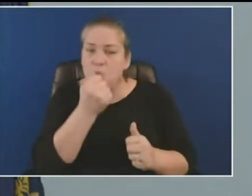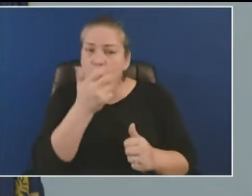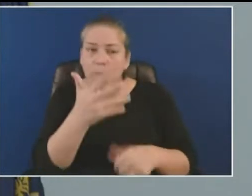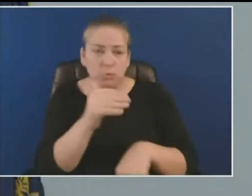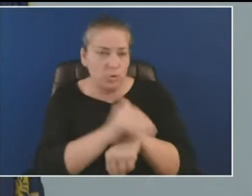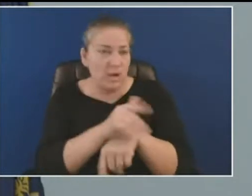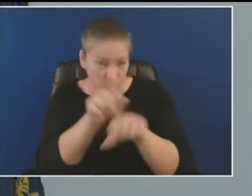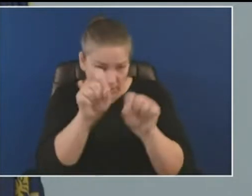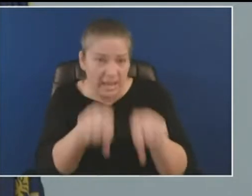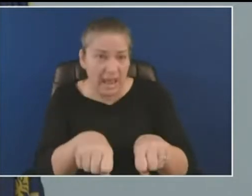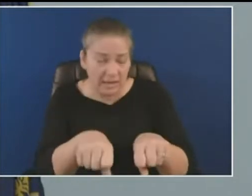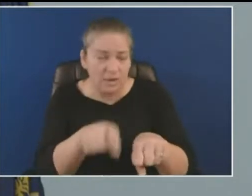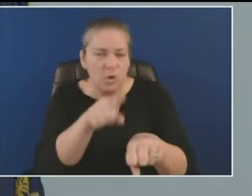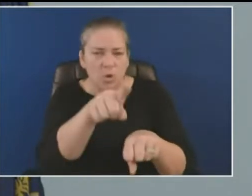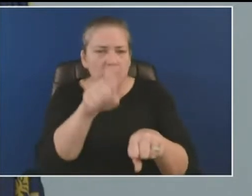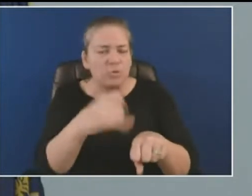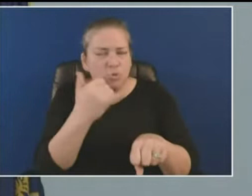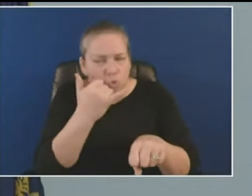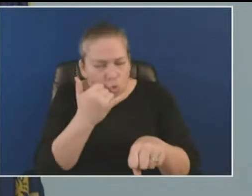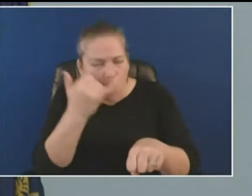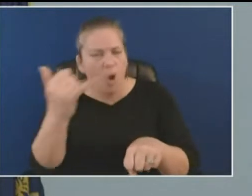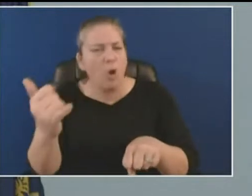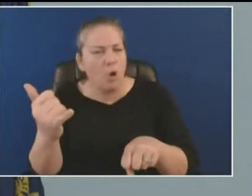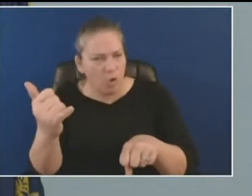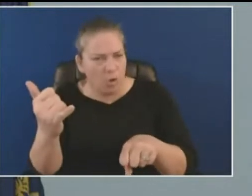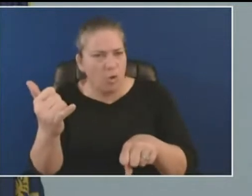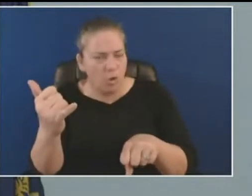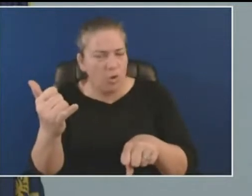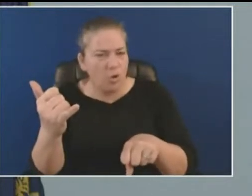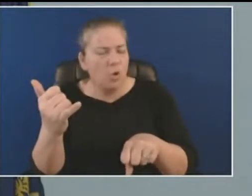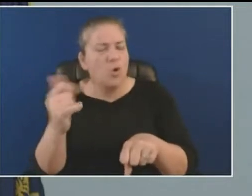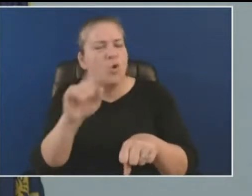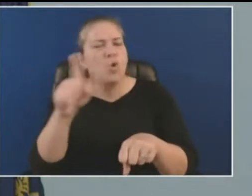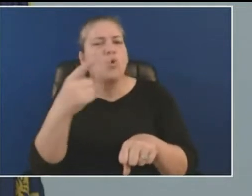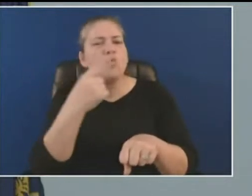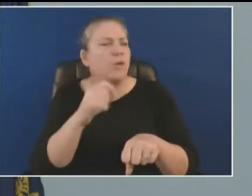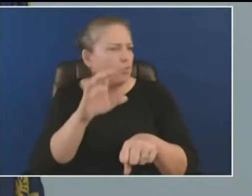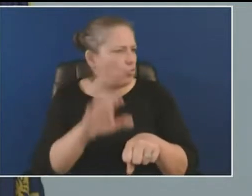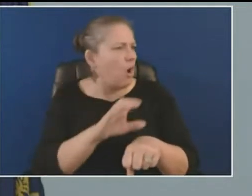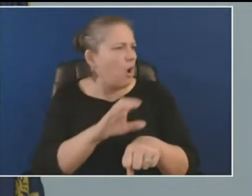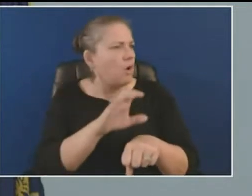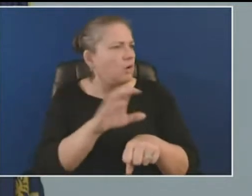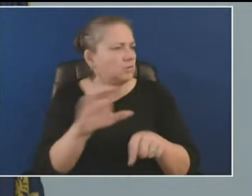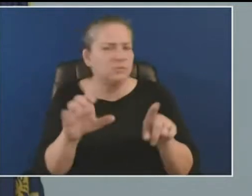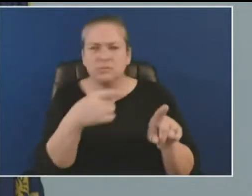call in get that information or go to the Red Cross which is also providing that information.